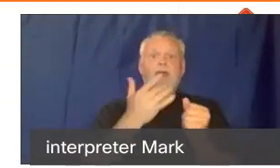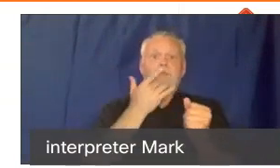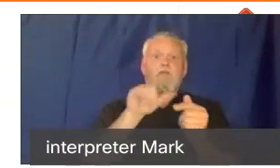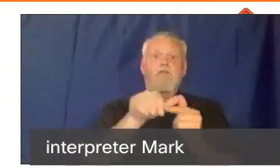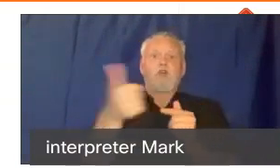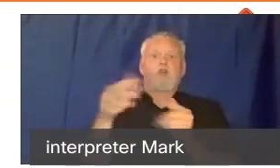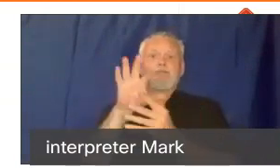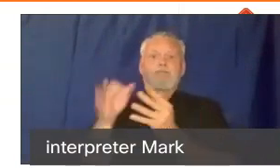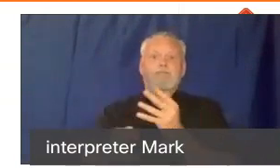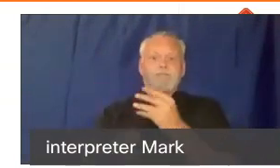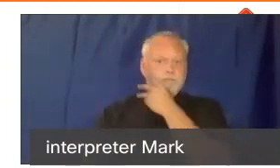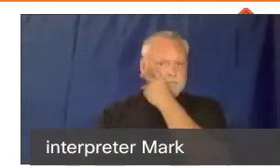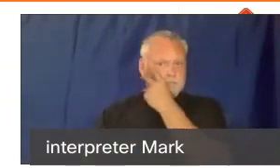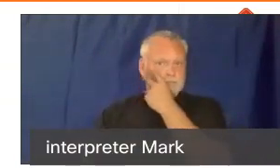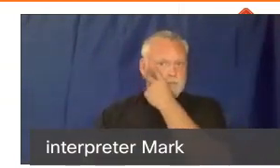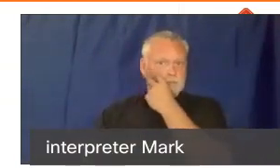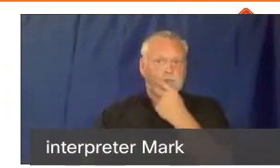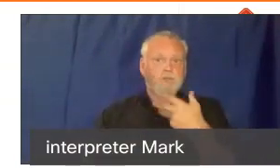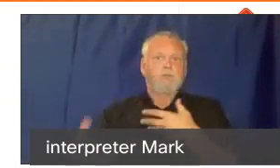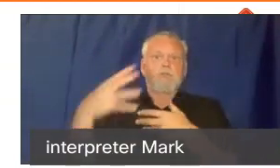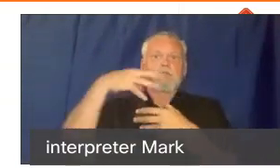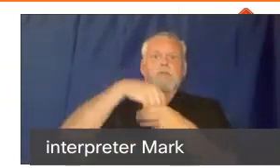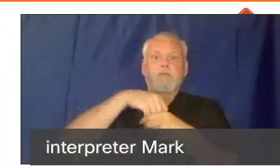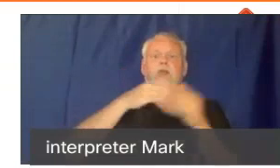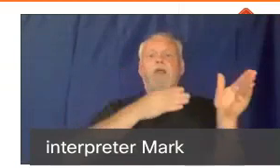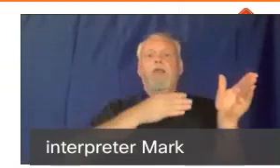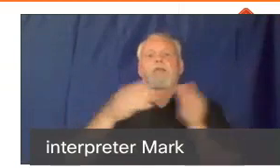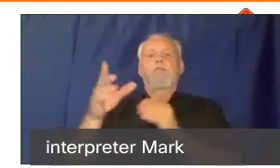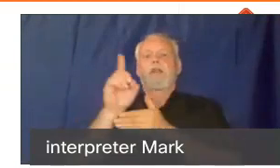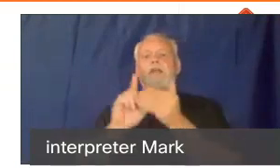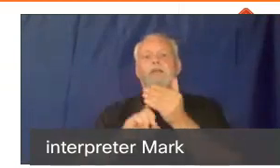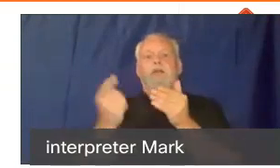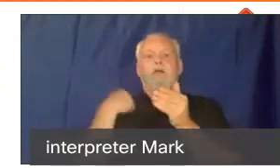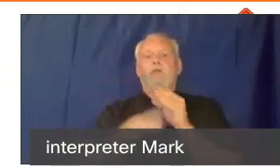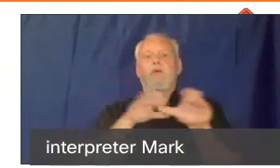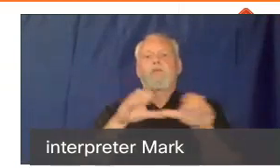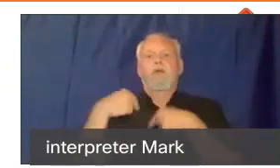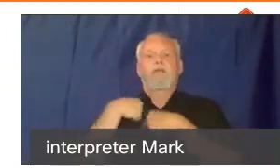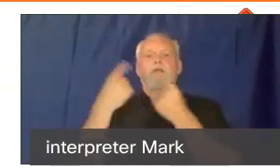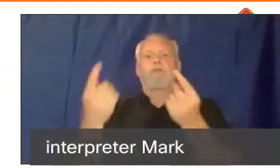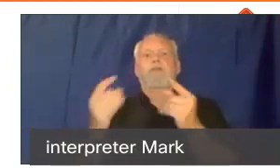And in the planning and design that we've since the environmental assessment.